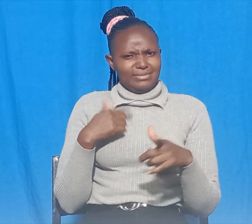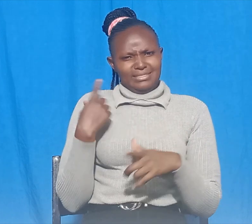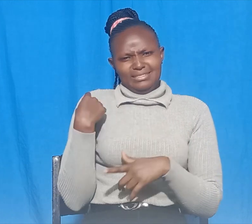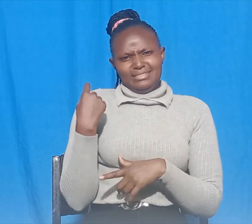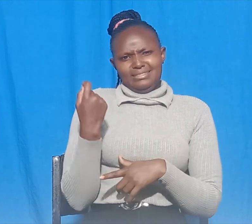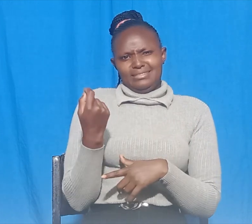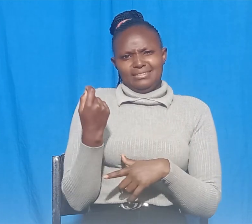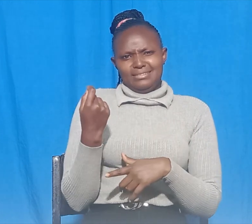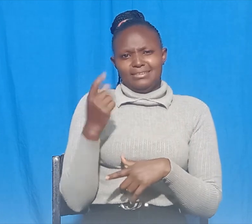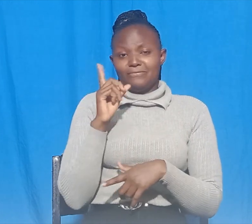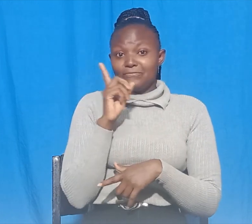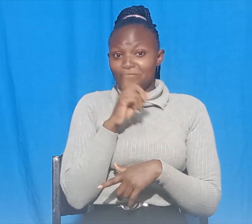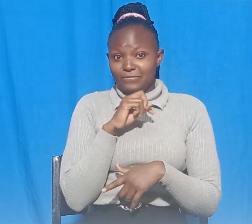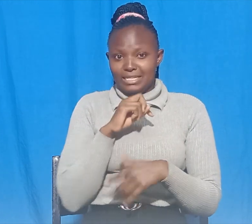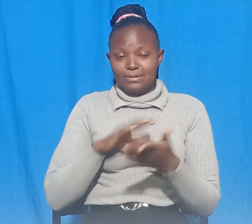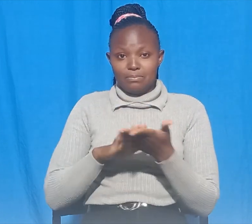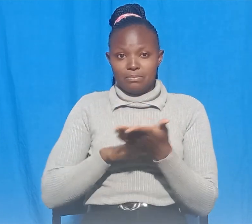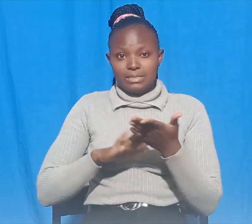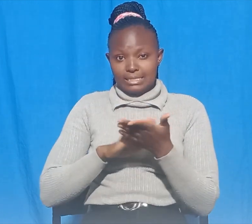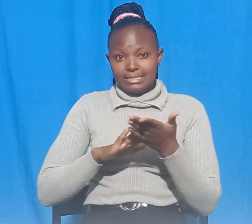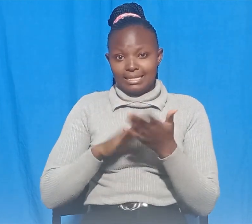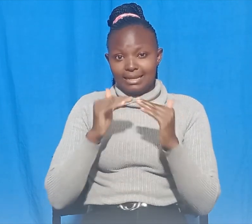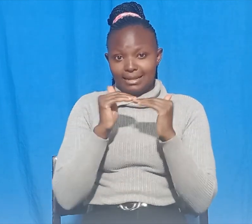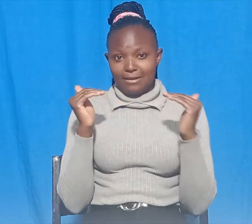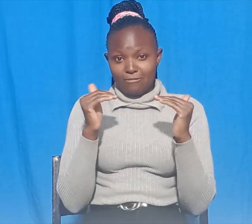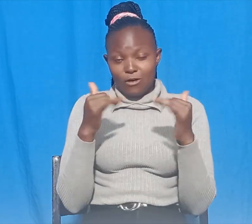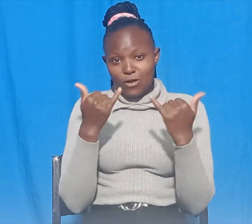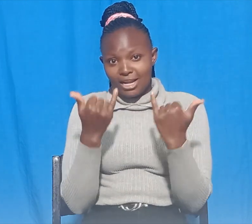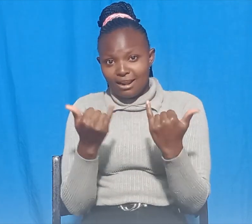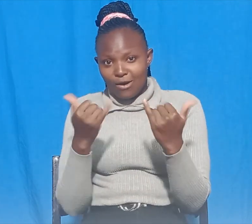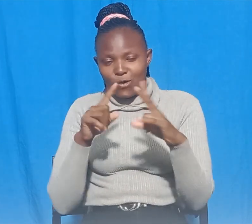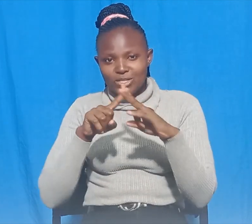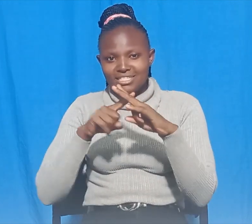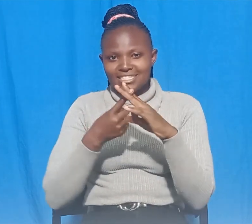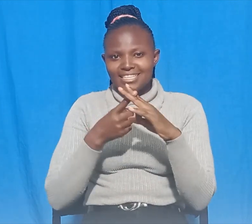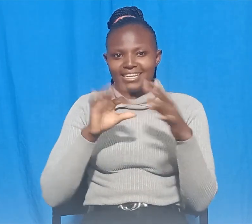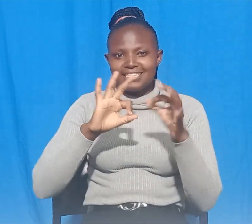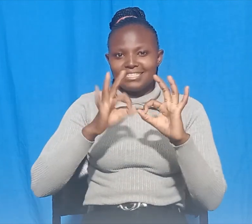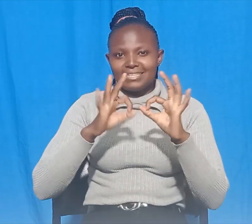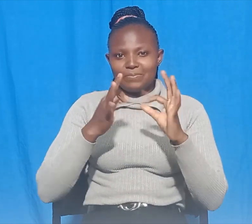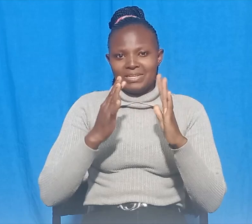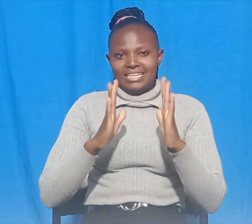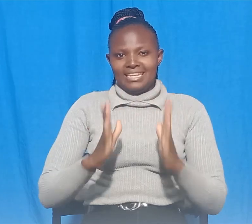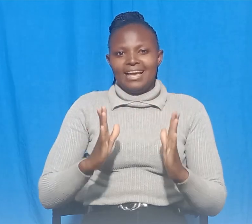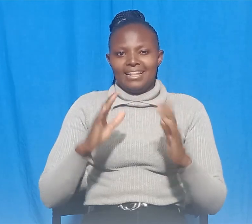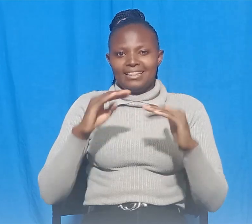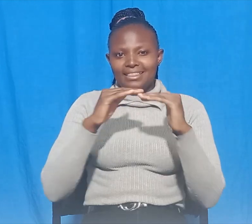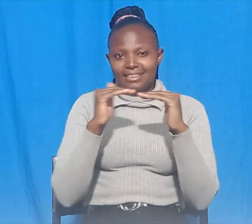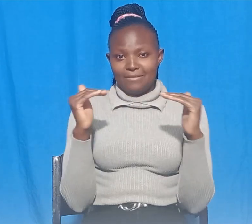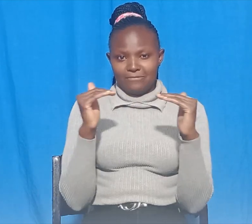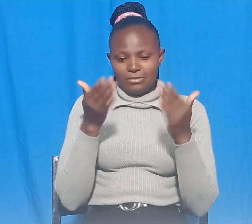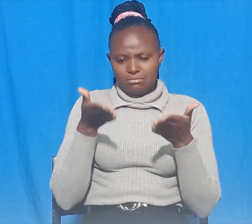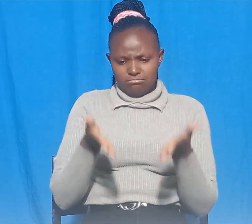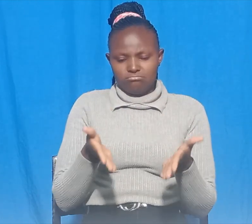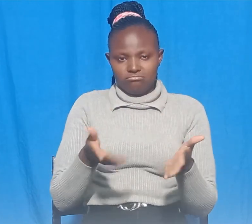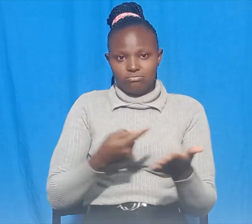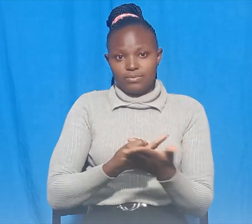basic level last week and I'm starting the interpret this week I am excited because